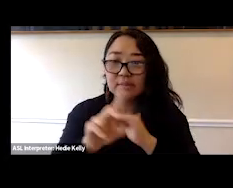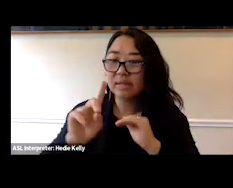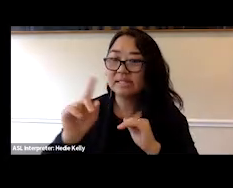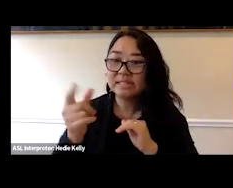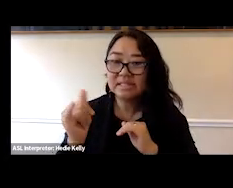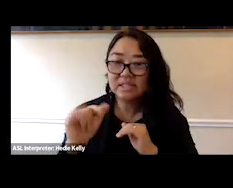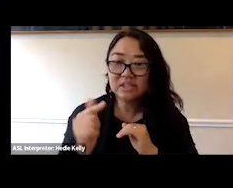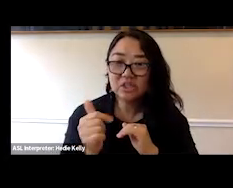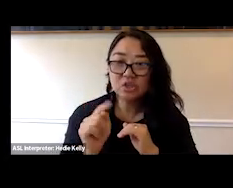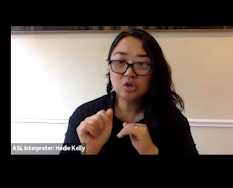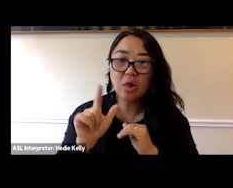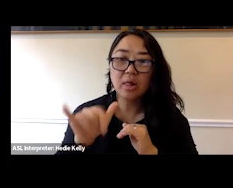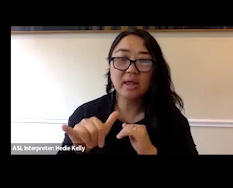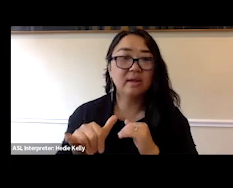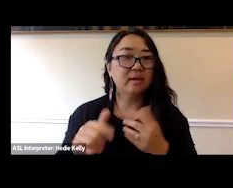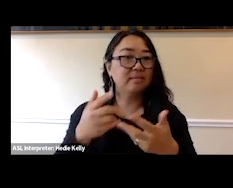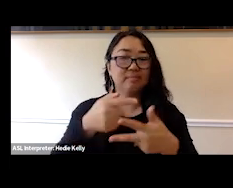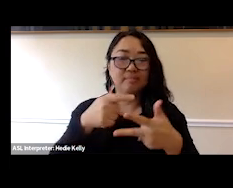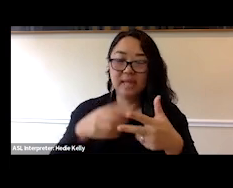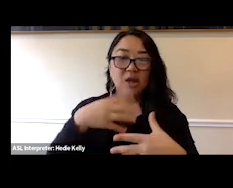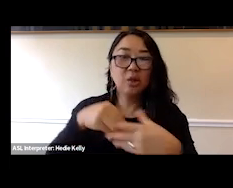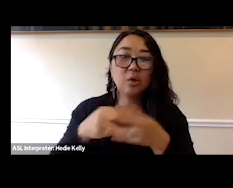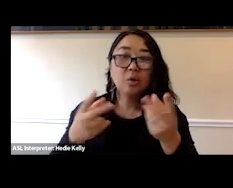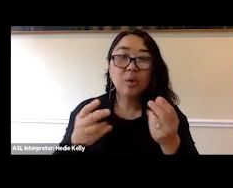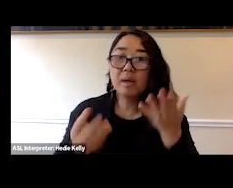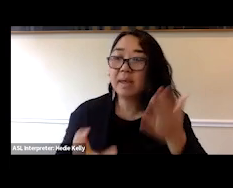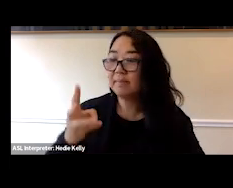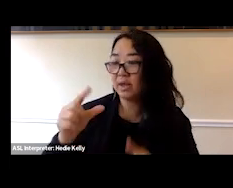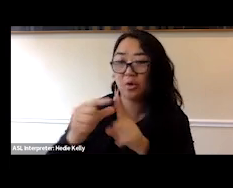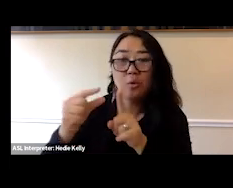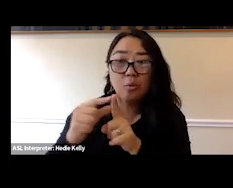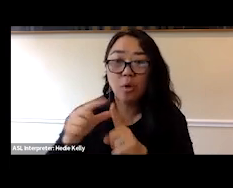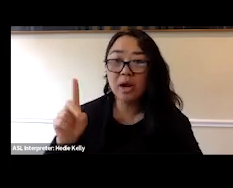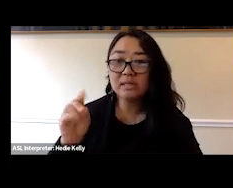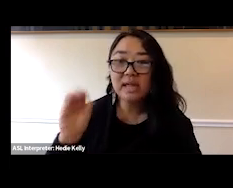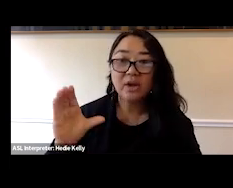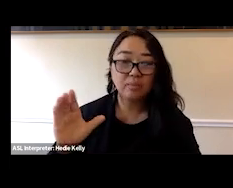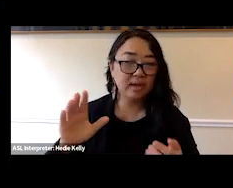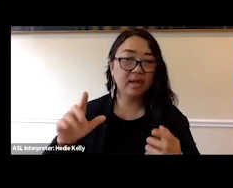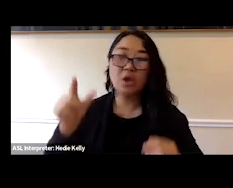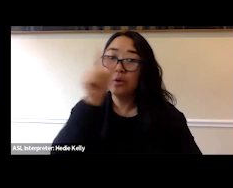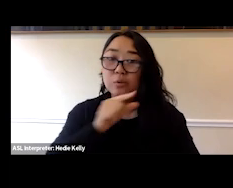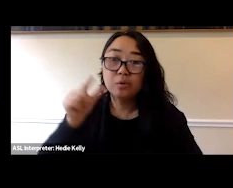It includes documents. This could be word documents, google sheets, google docs,